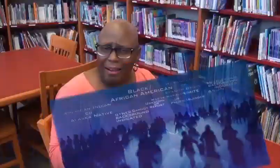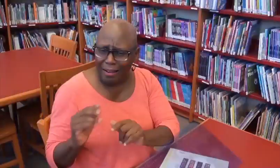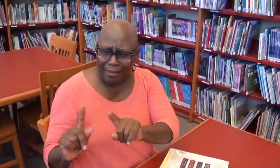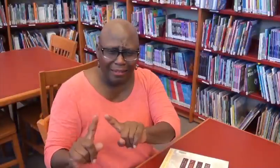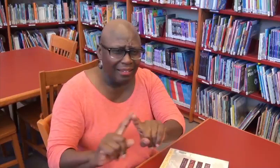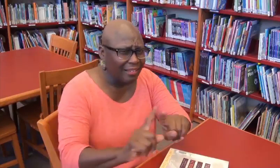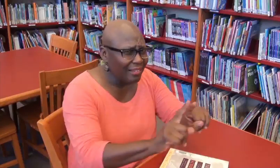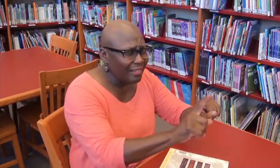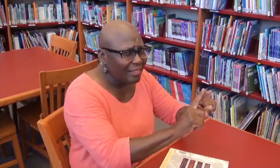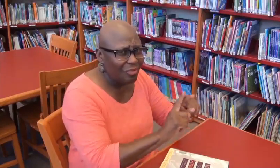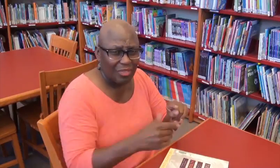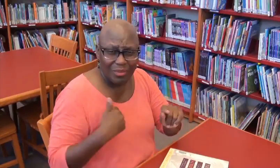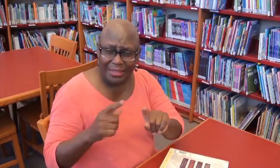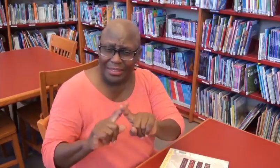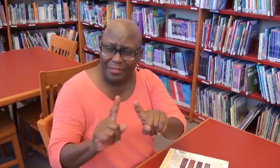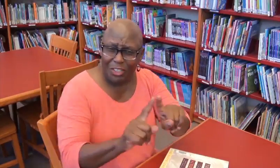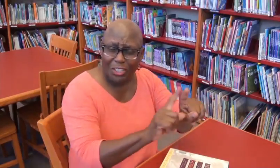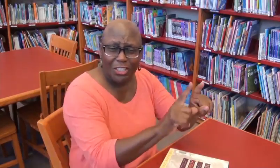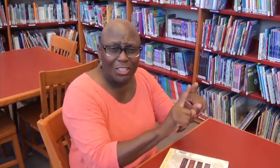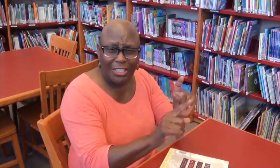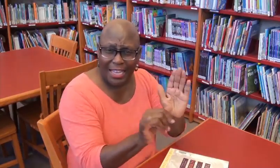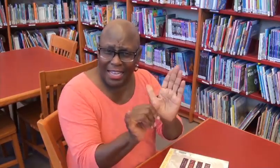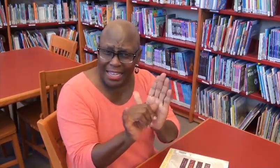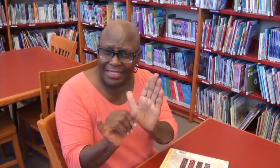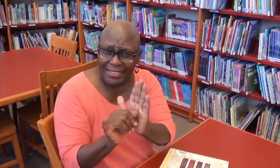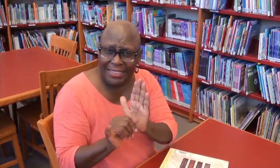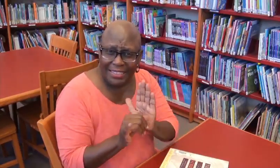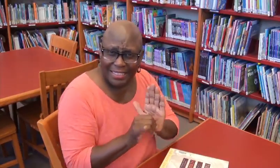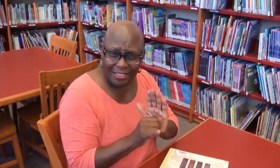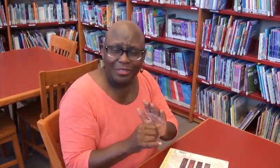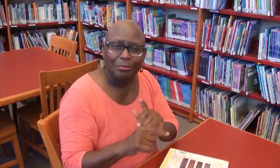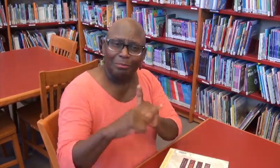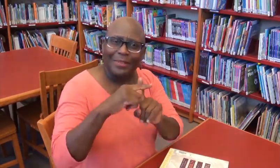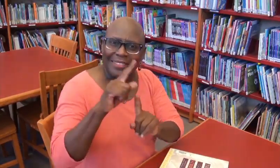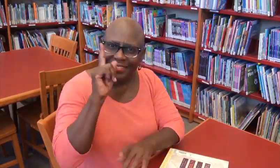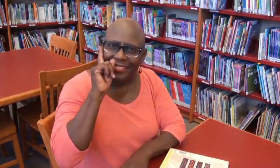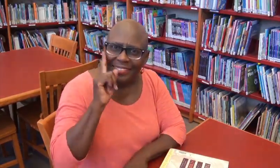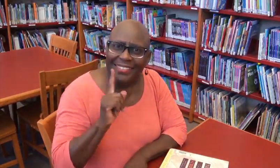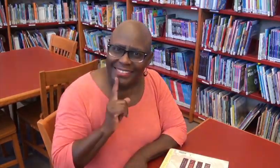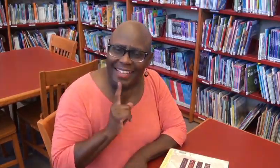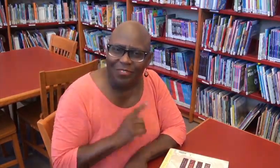People have different cultural identities in addition to being Deaf.